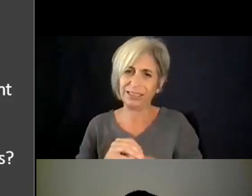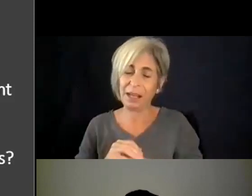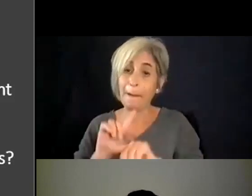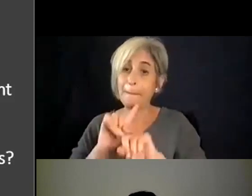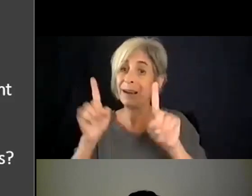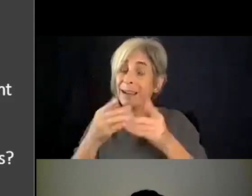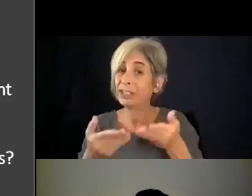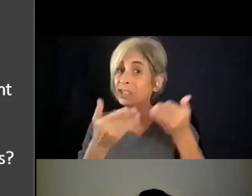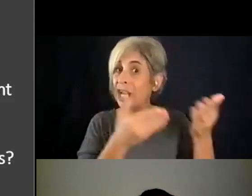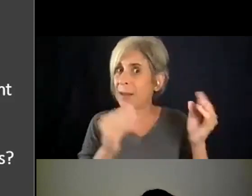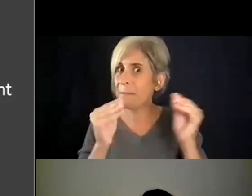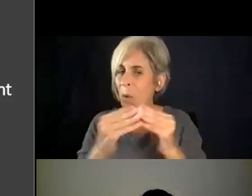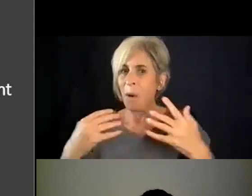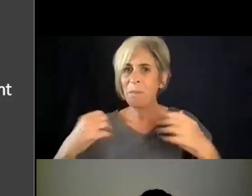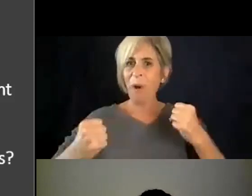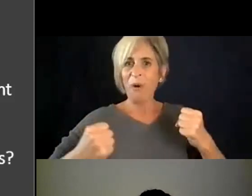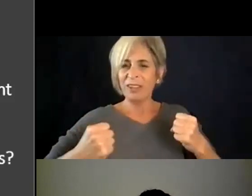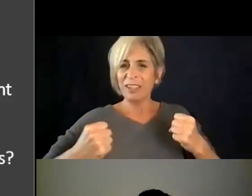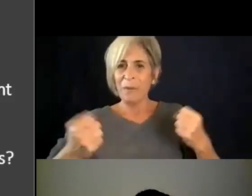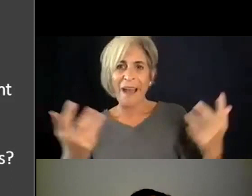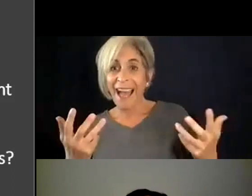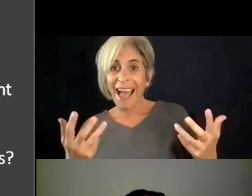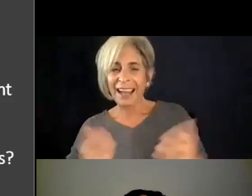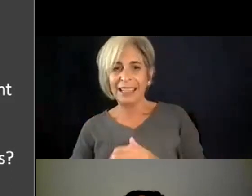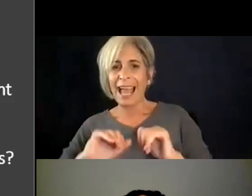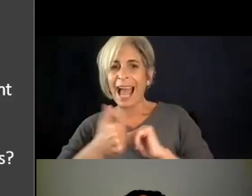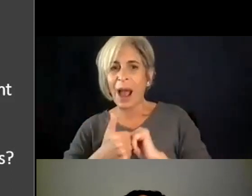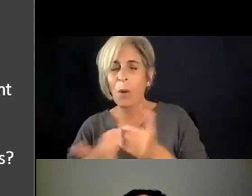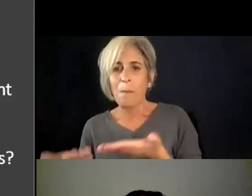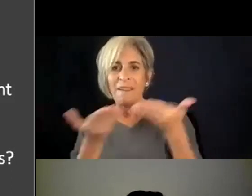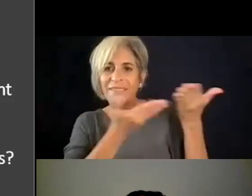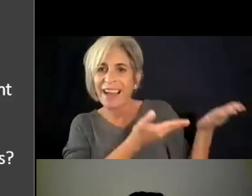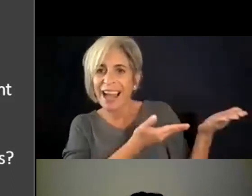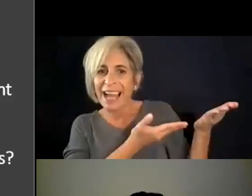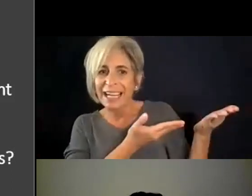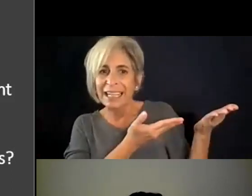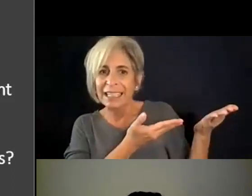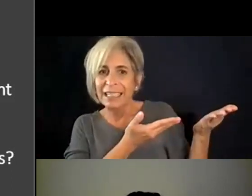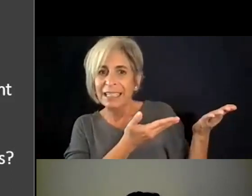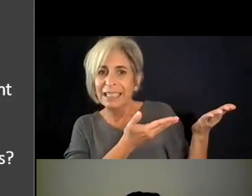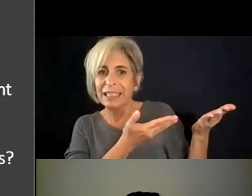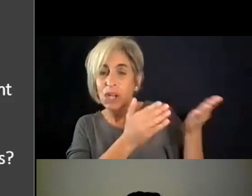even bolder, by providing whole or partial coverage for hearing devices.